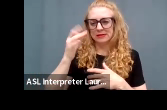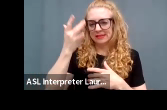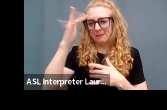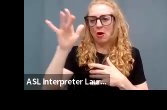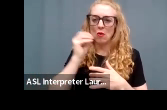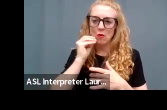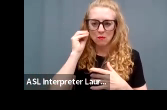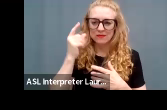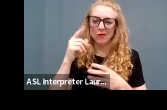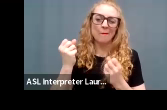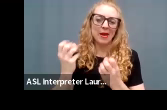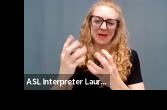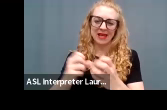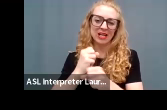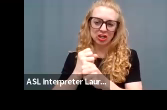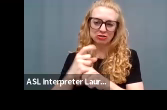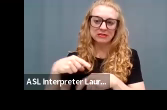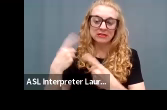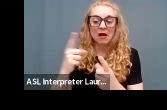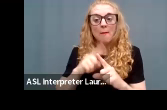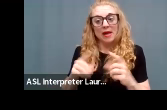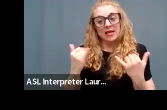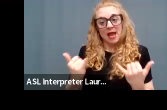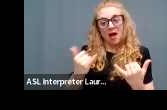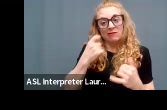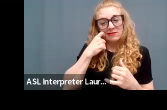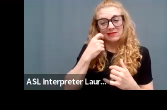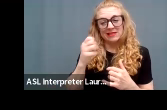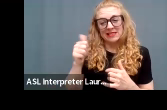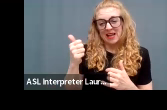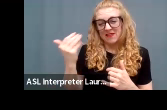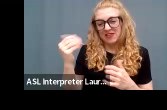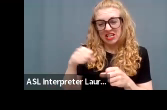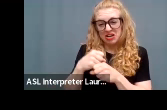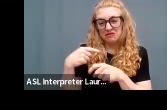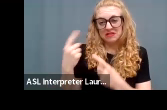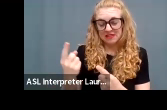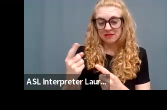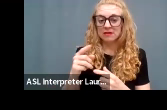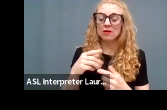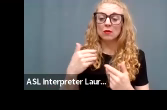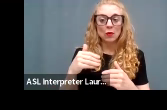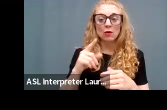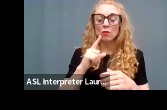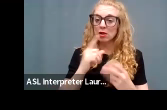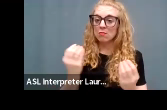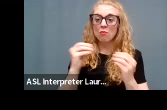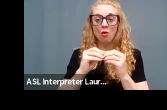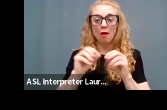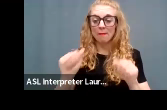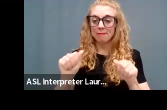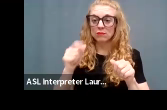decades but now in the last 10 to 15 years it has become very very accessible to a wide